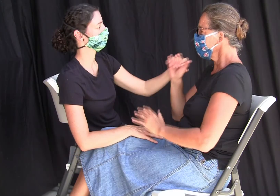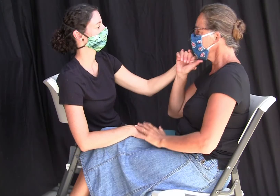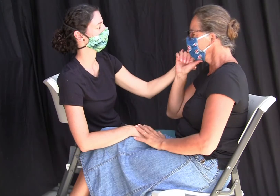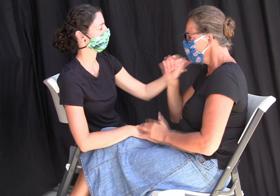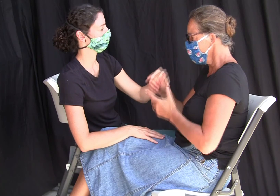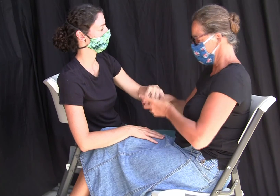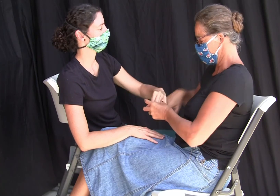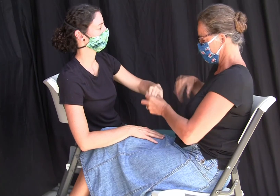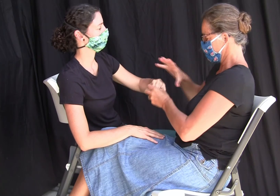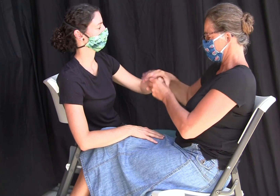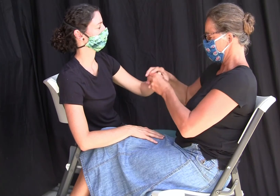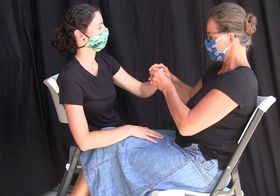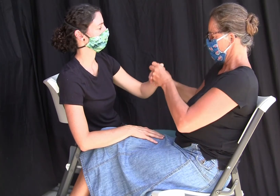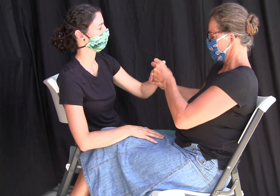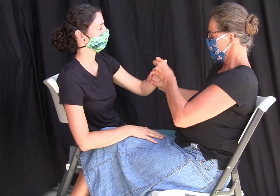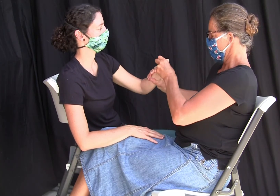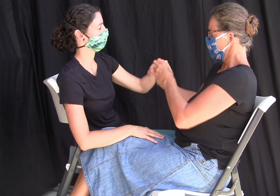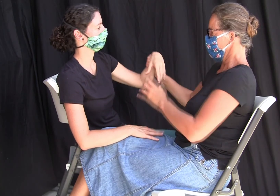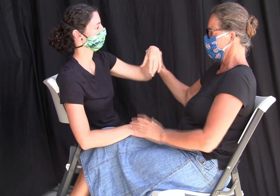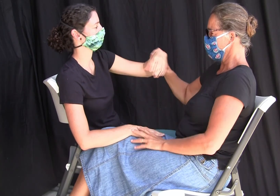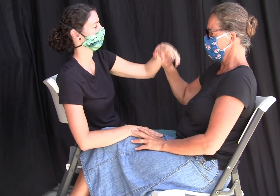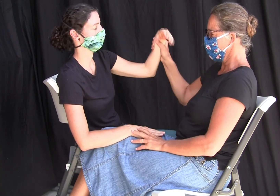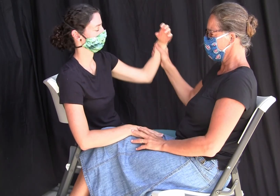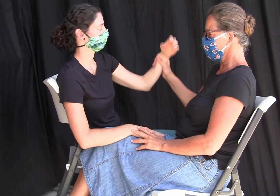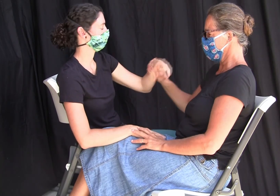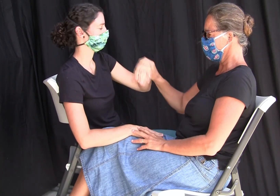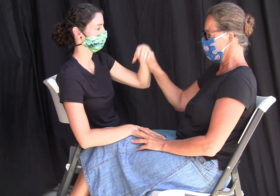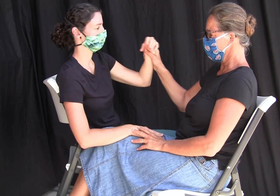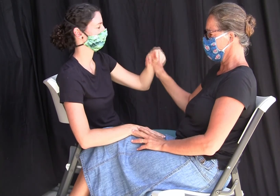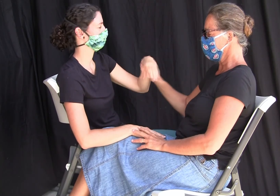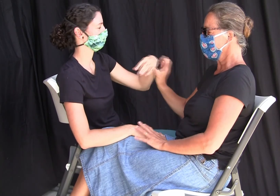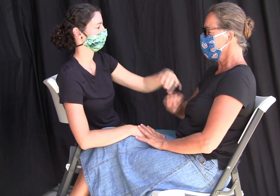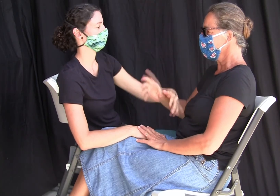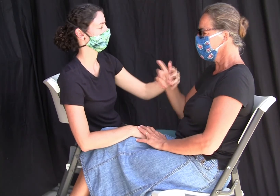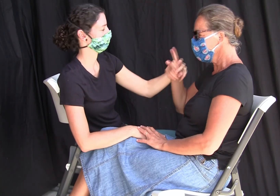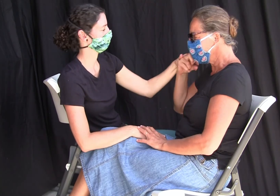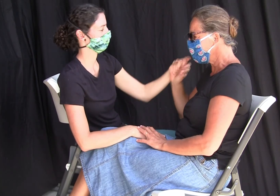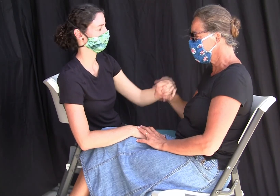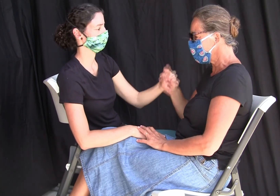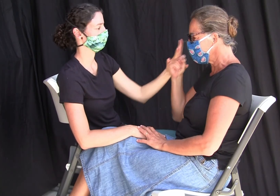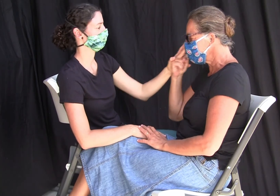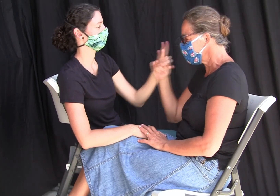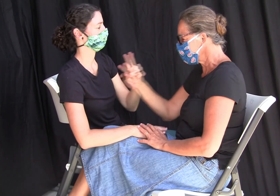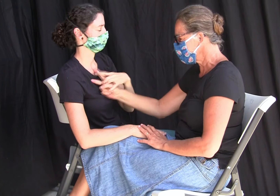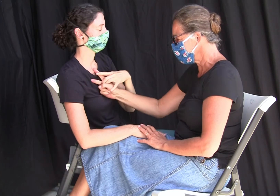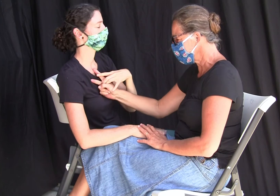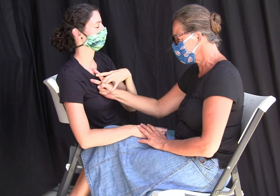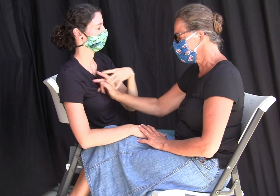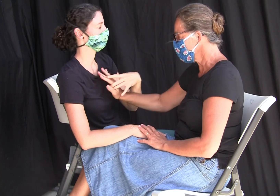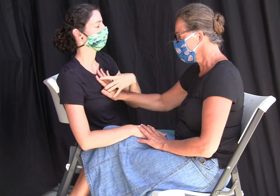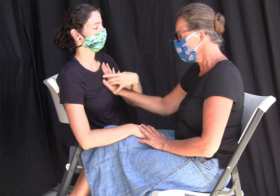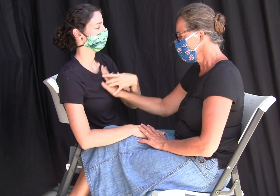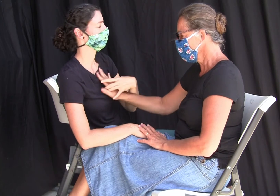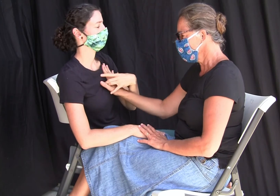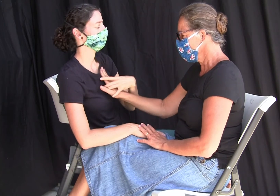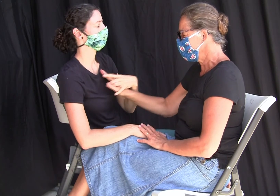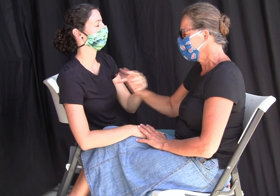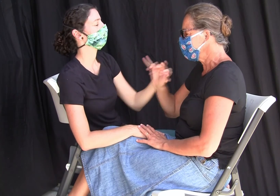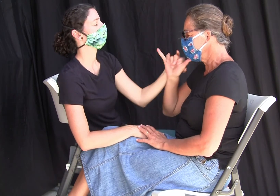When listening, do not grasp the wrist and rely solely on vision to receive information. Protactile language is meant to be received tactilely,